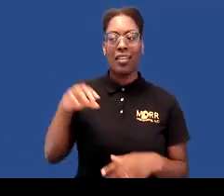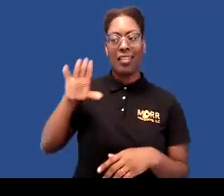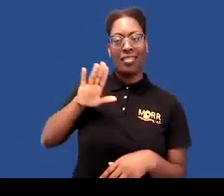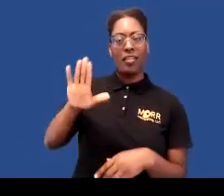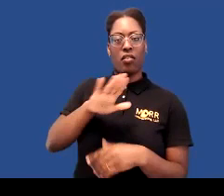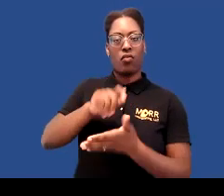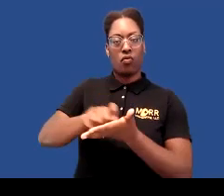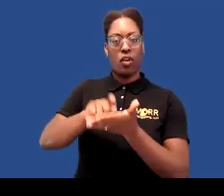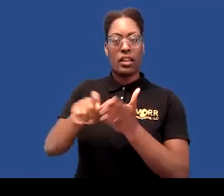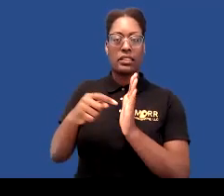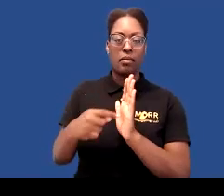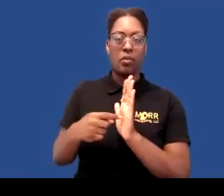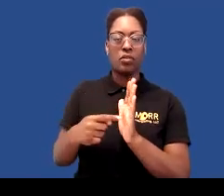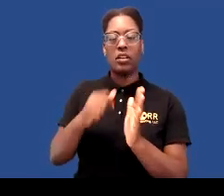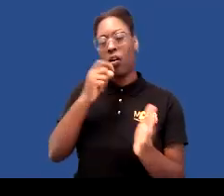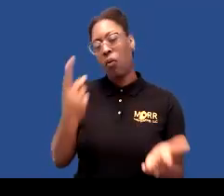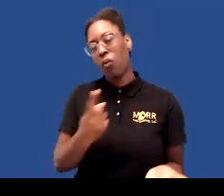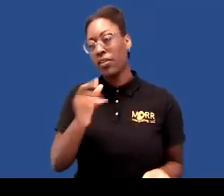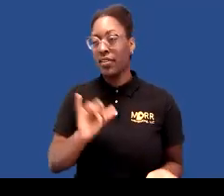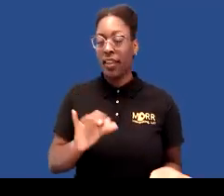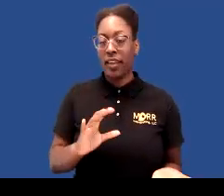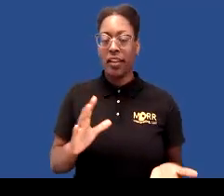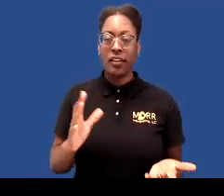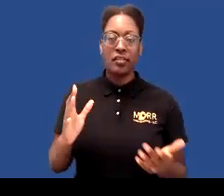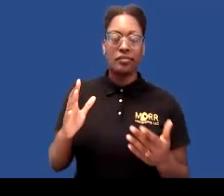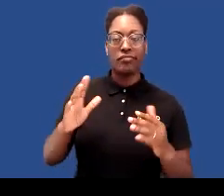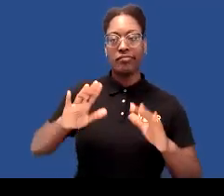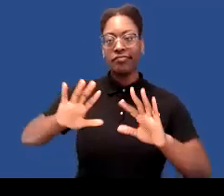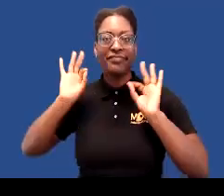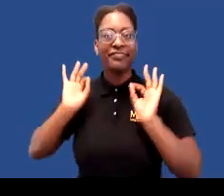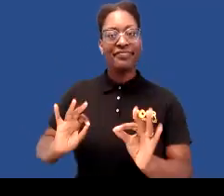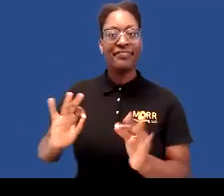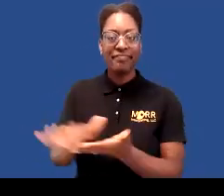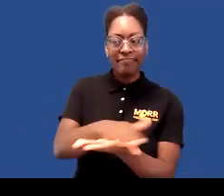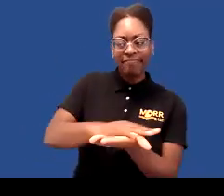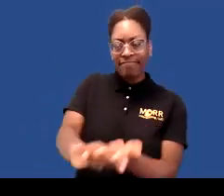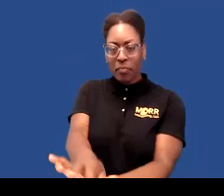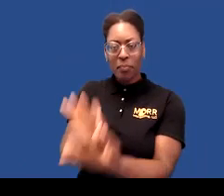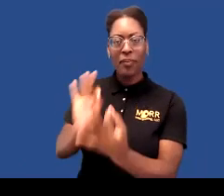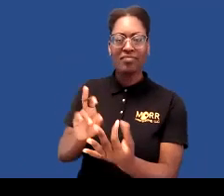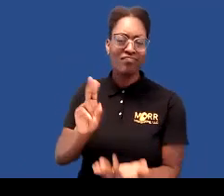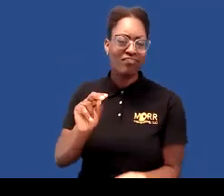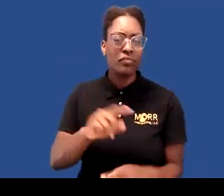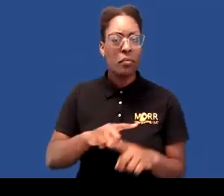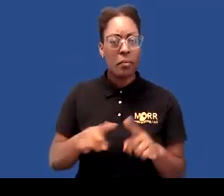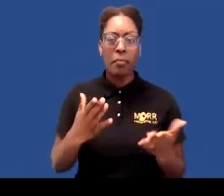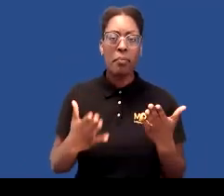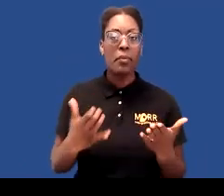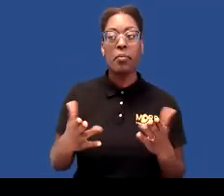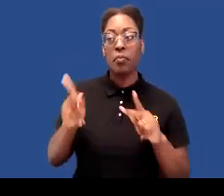the writing samples themselves are not always like super clean or super perfect, but they came highly recommended from say faculty